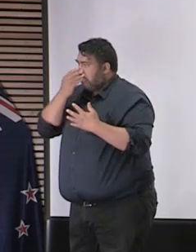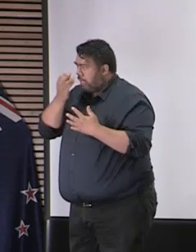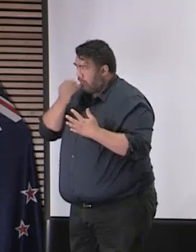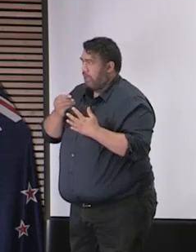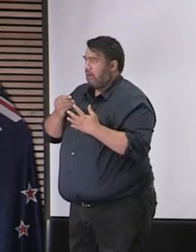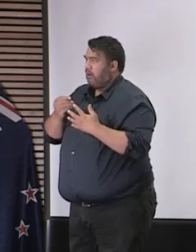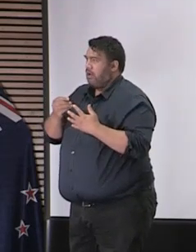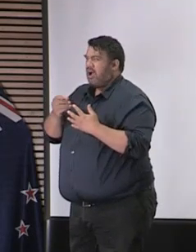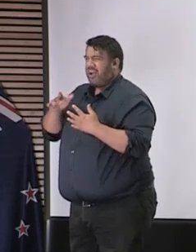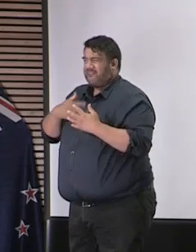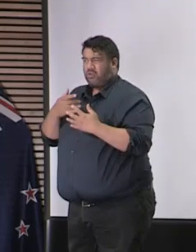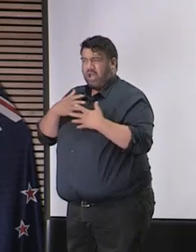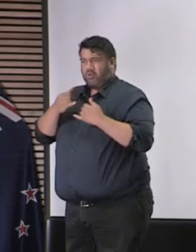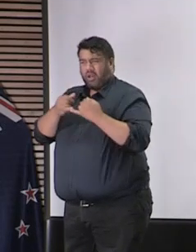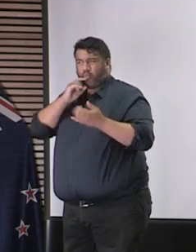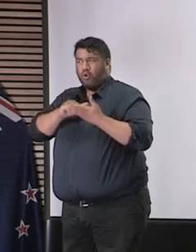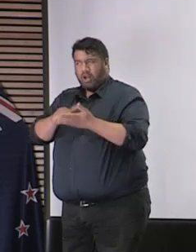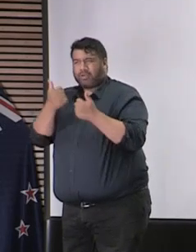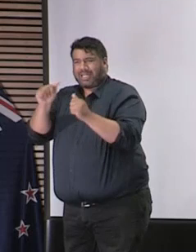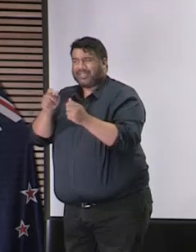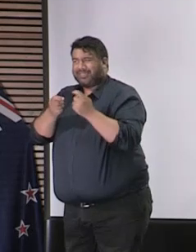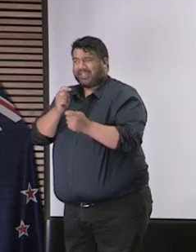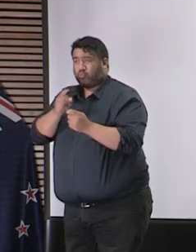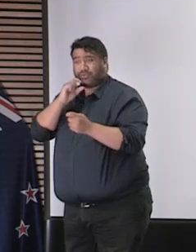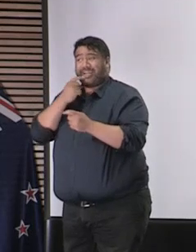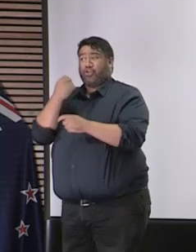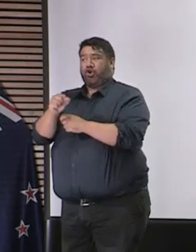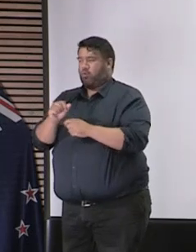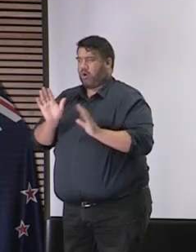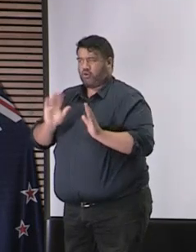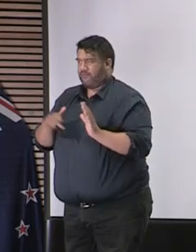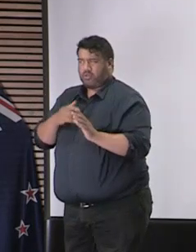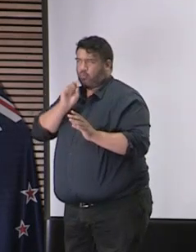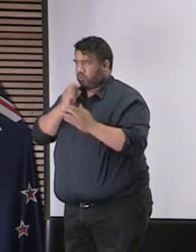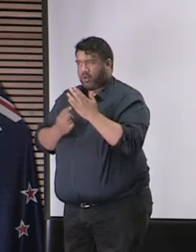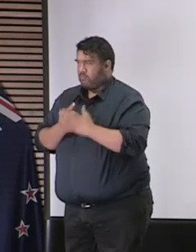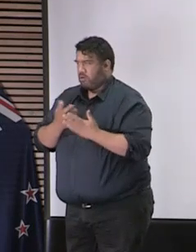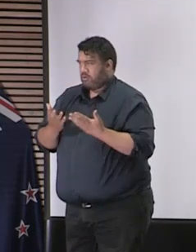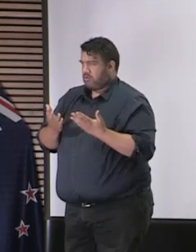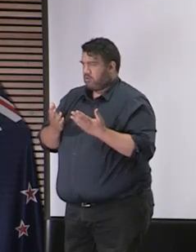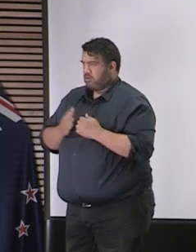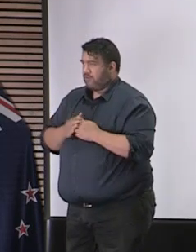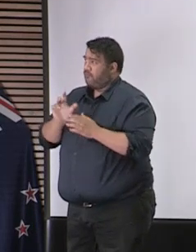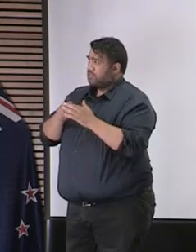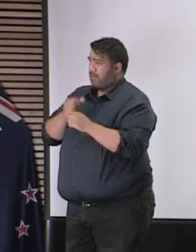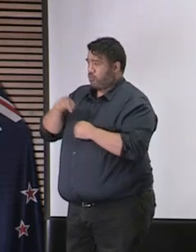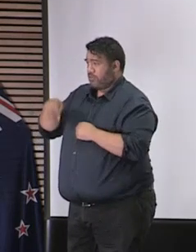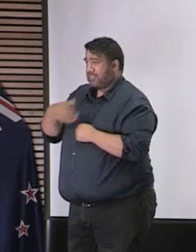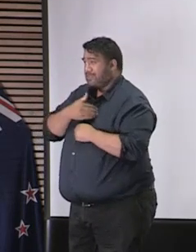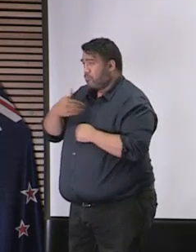people with COVID-like symptoms now are being denied tests. The protocol that Healthline has been using under a week now, under the